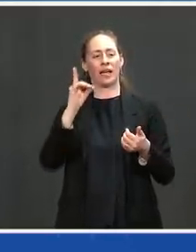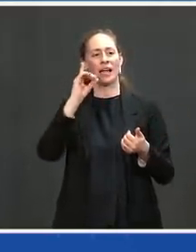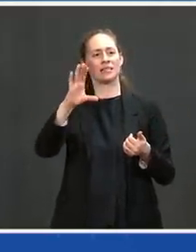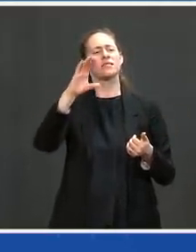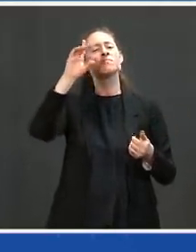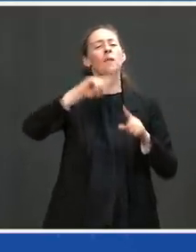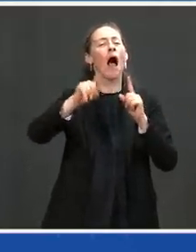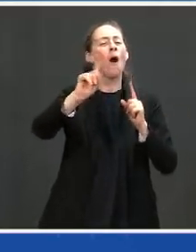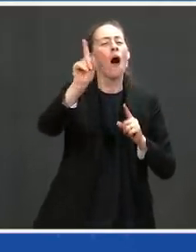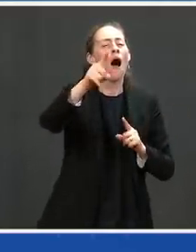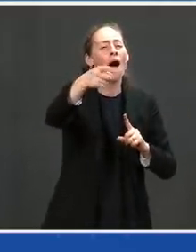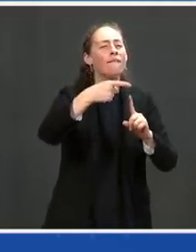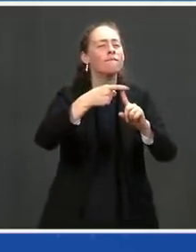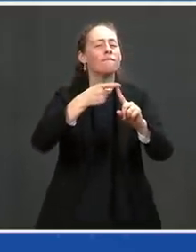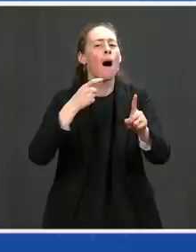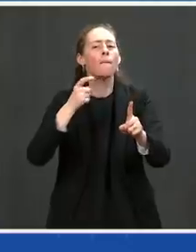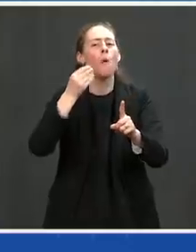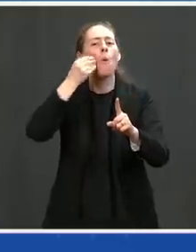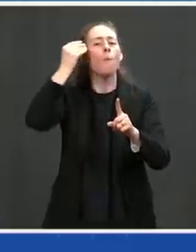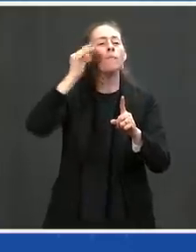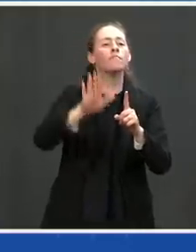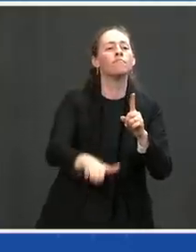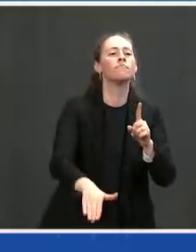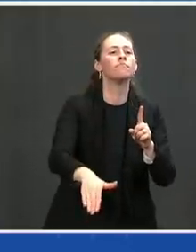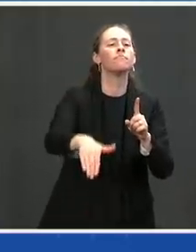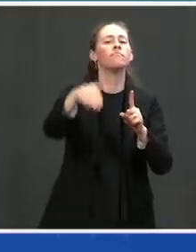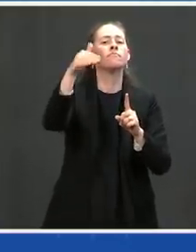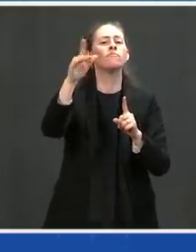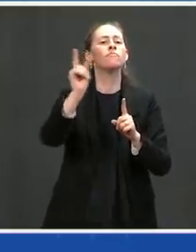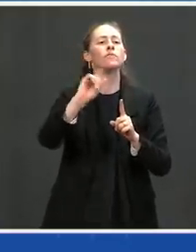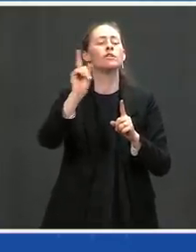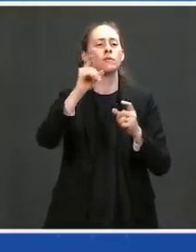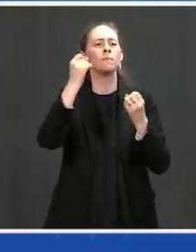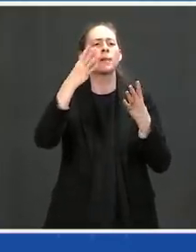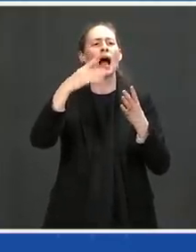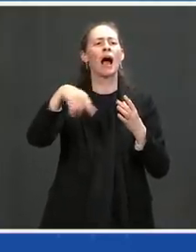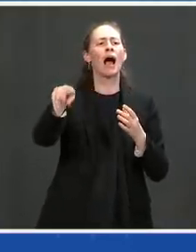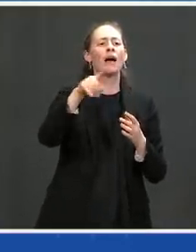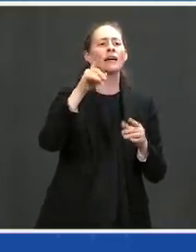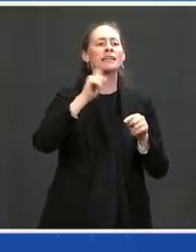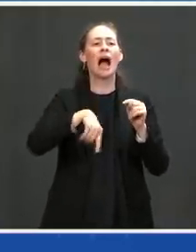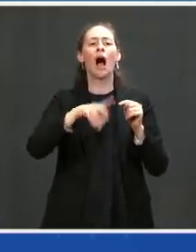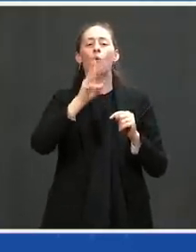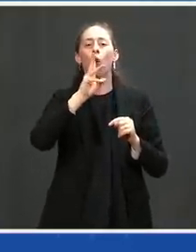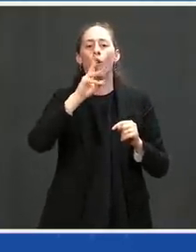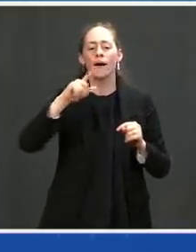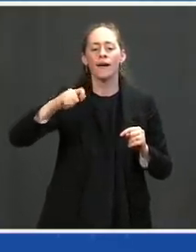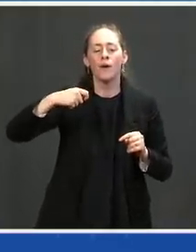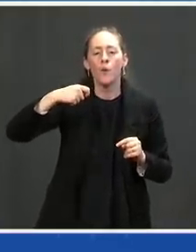how many schools where the kids can't drink the water out of the fountain? How many schools are still in the position